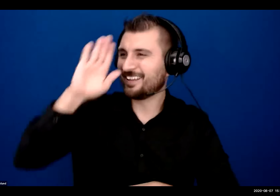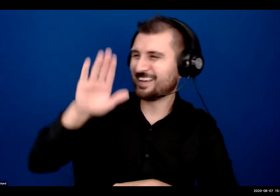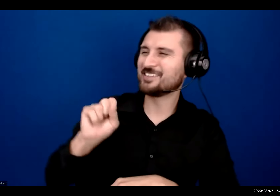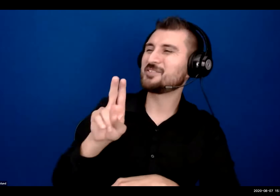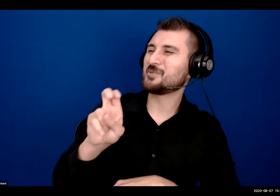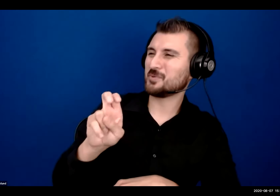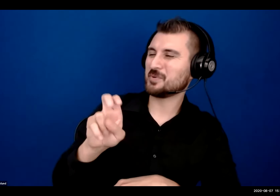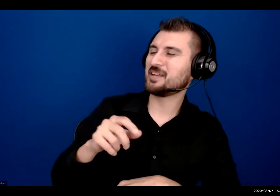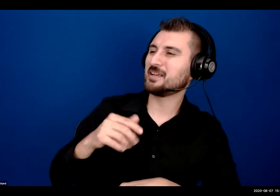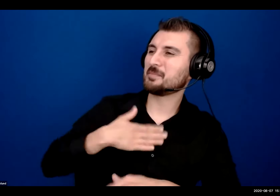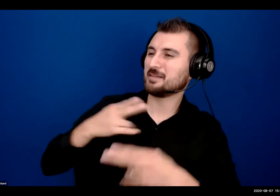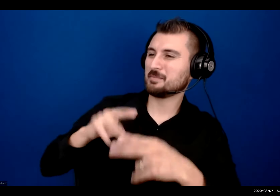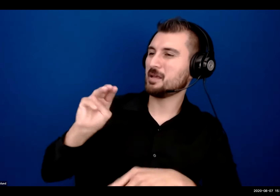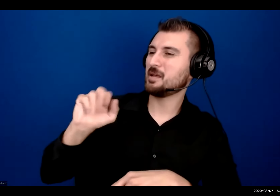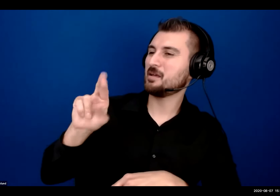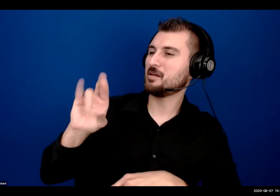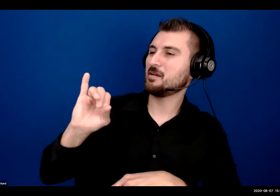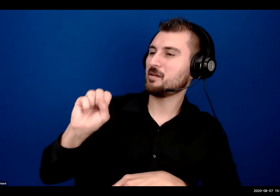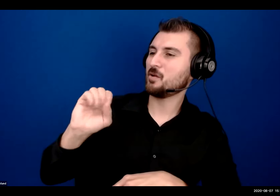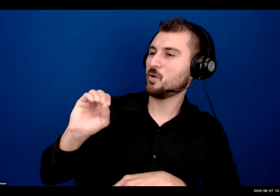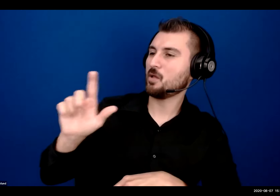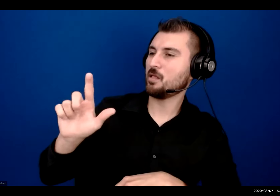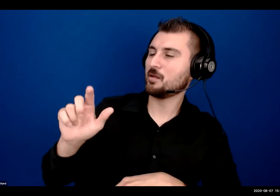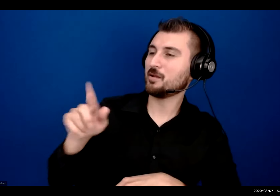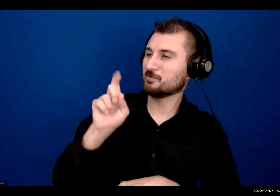Yeah Diana? You have your thumbs up.